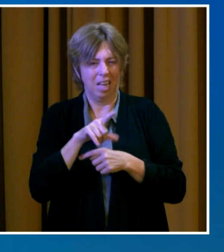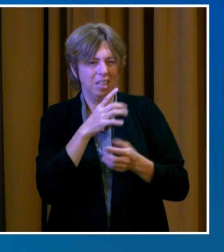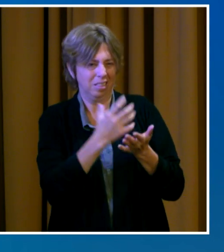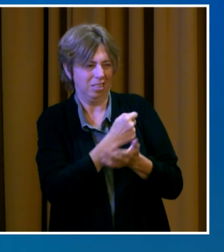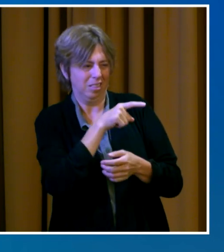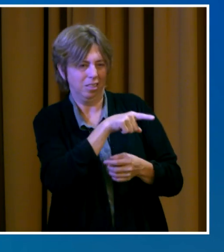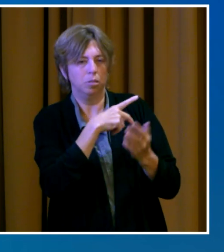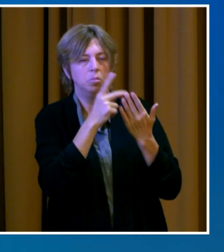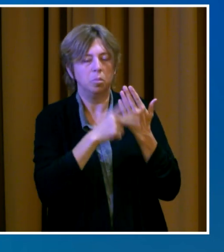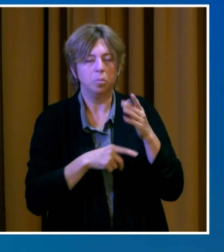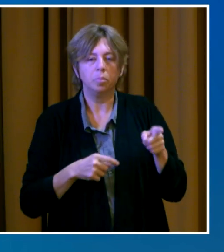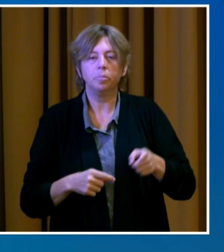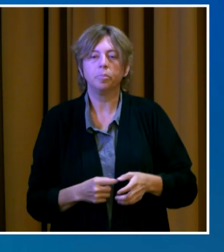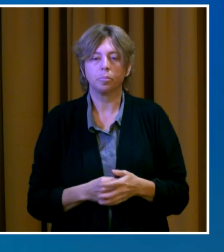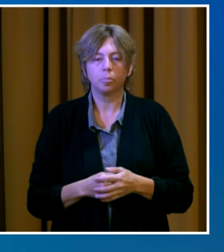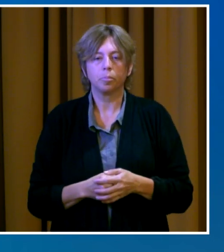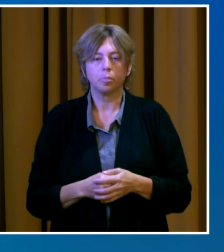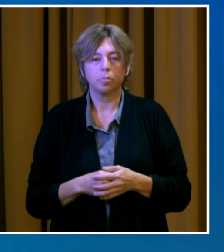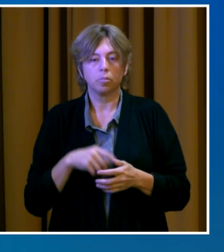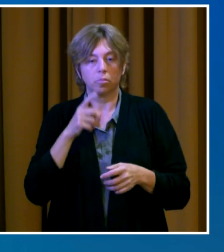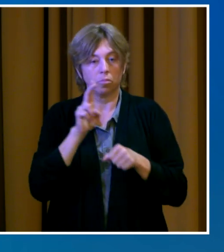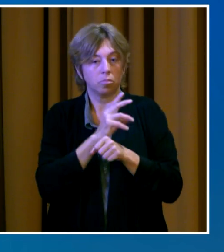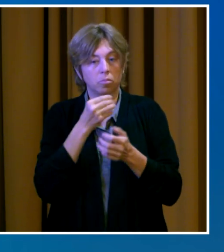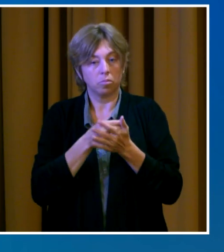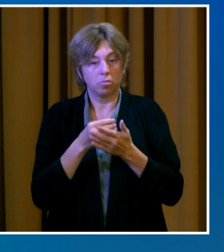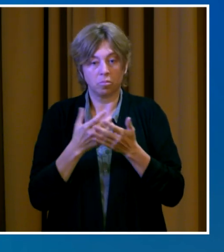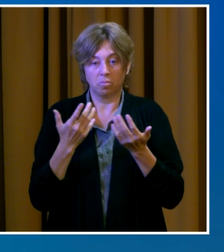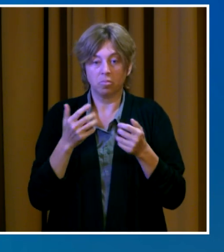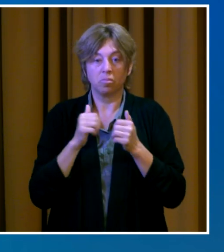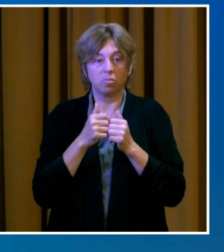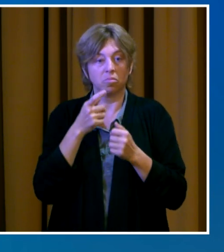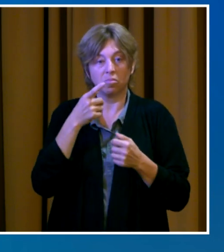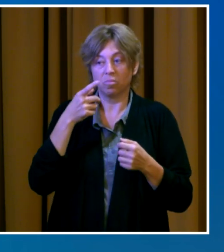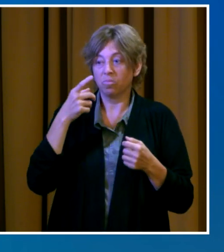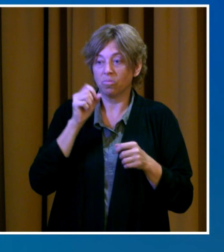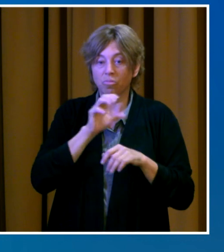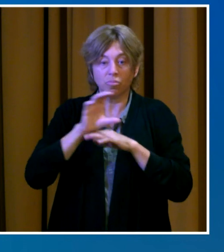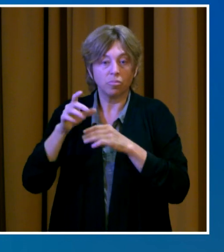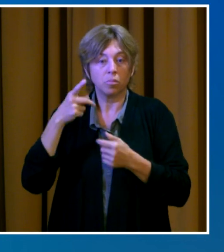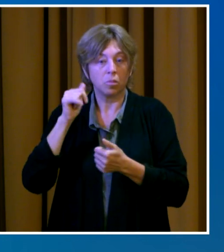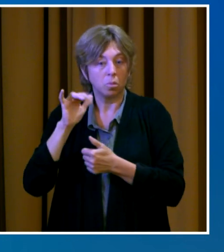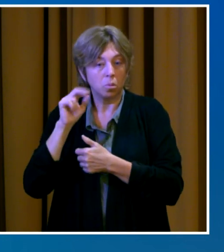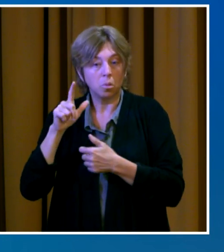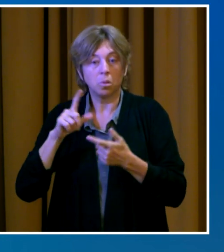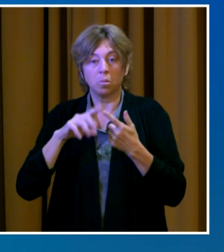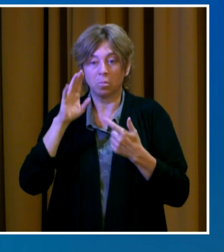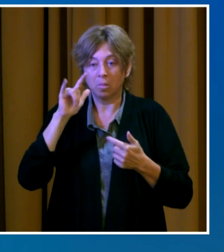and rent, supplies, marketing, building improvements or repairs